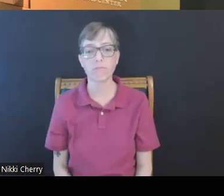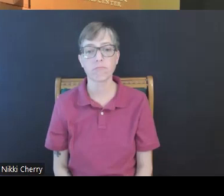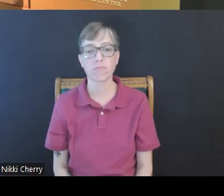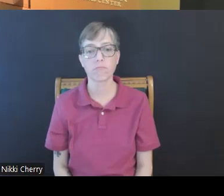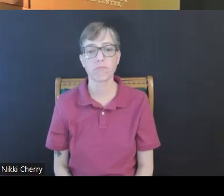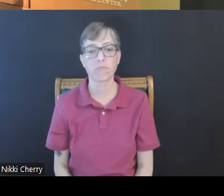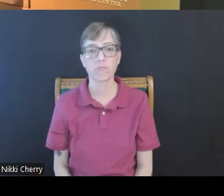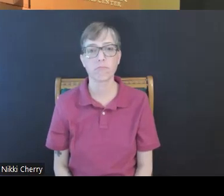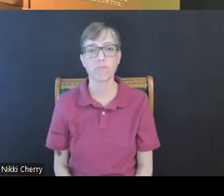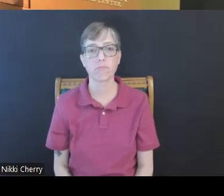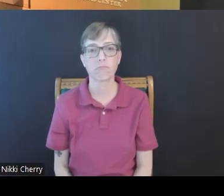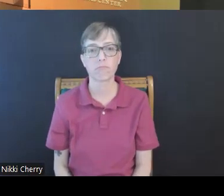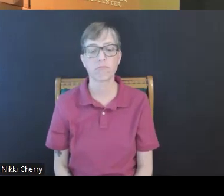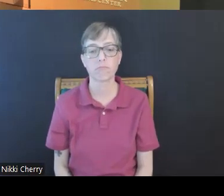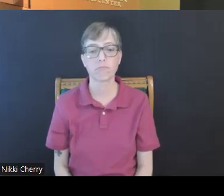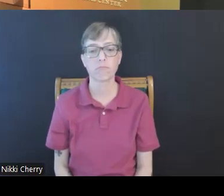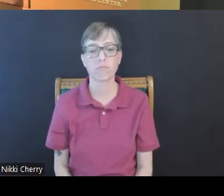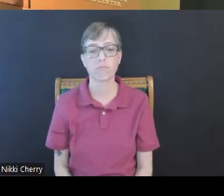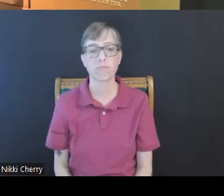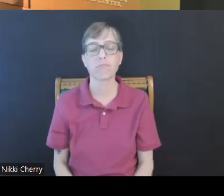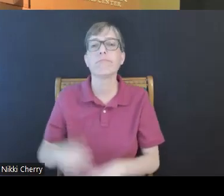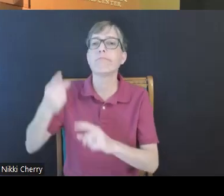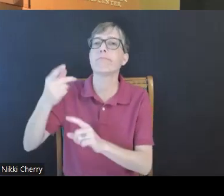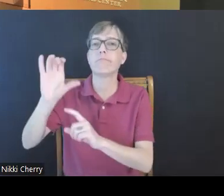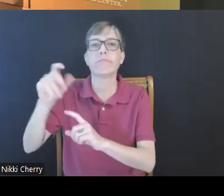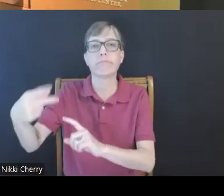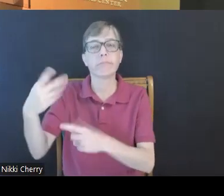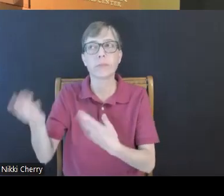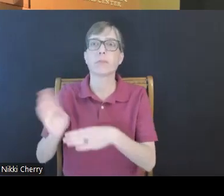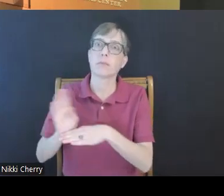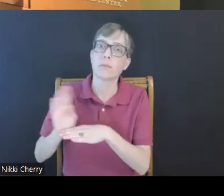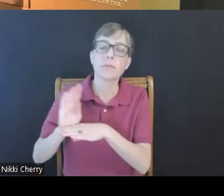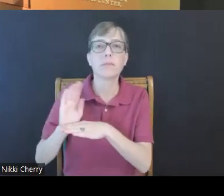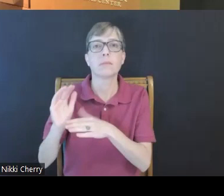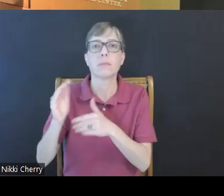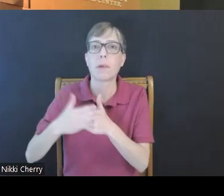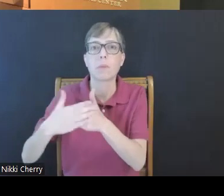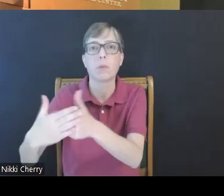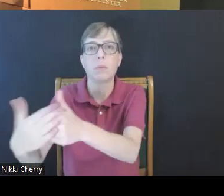own with a typical day of a PCP it's very hard for them to do a heck of a lot treating mental